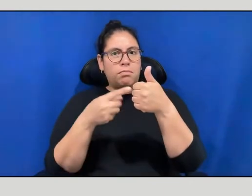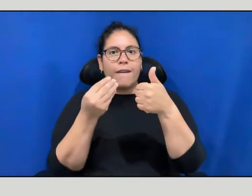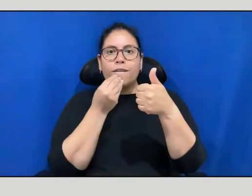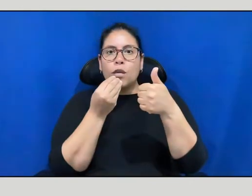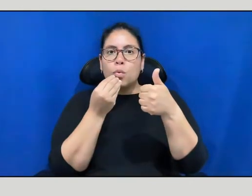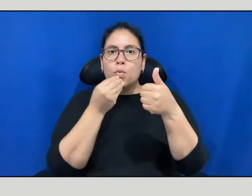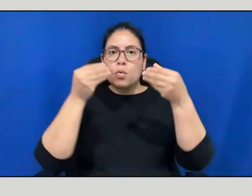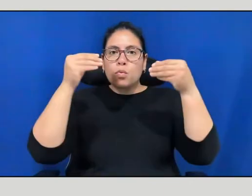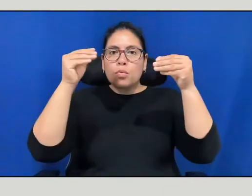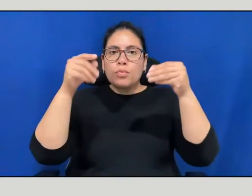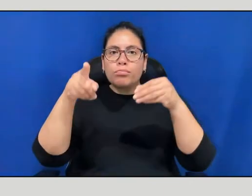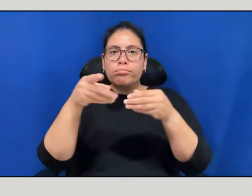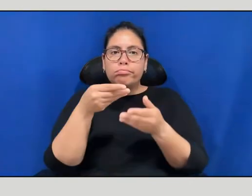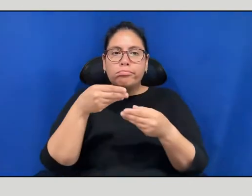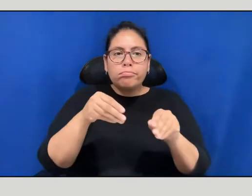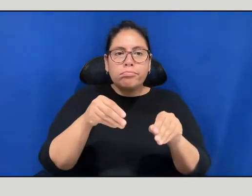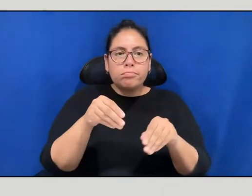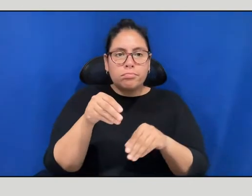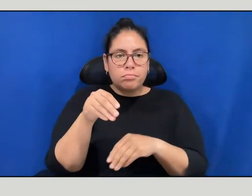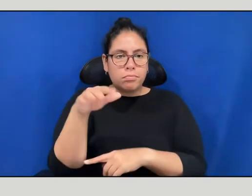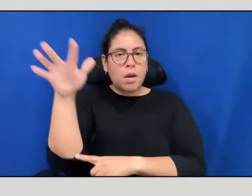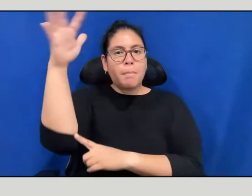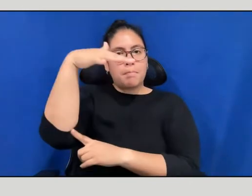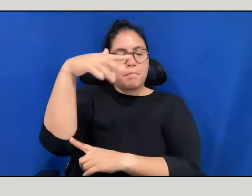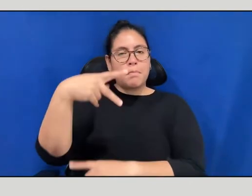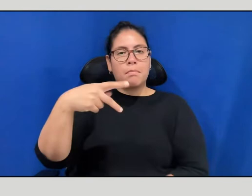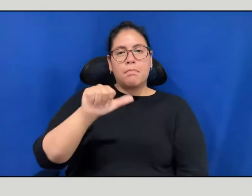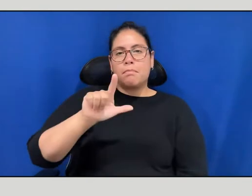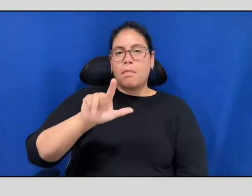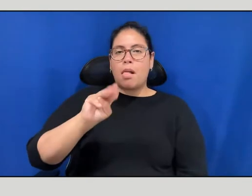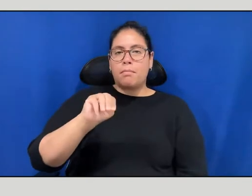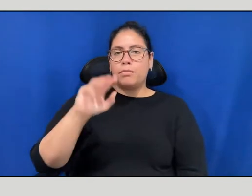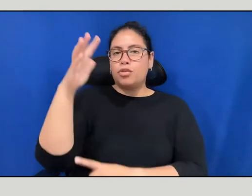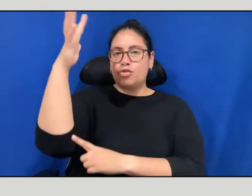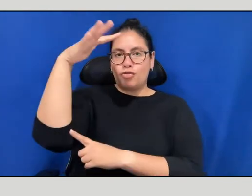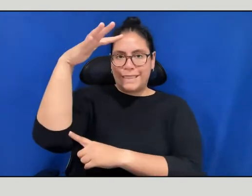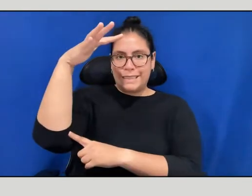we used to use them not only for making crafts and art,